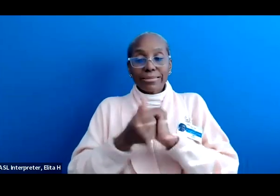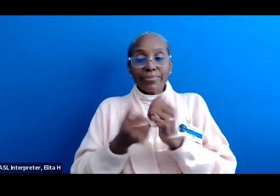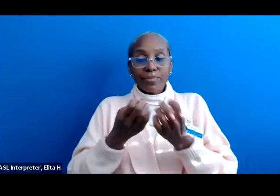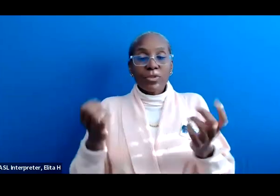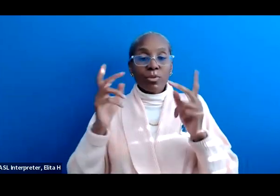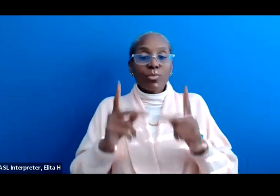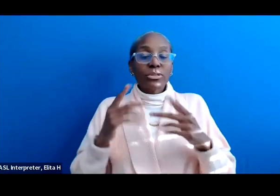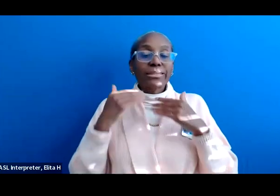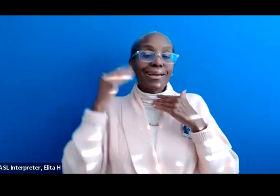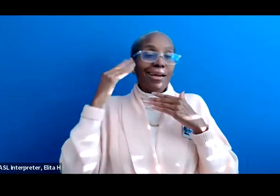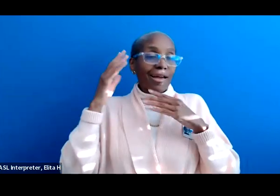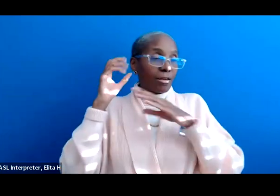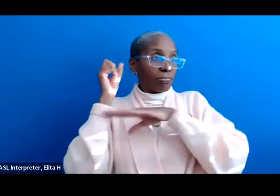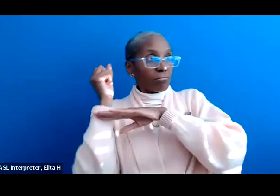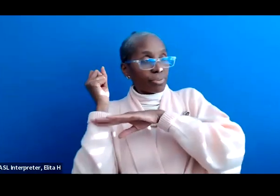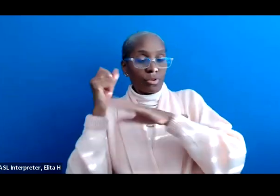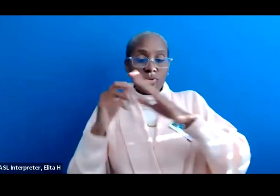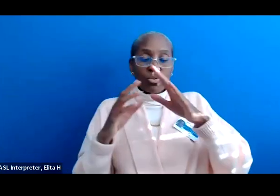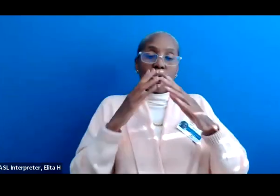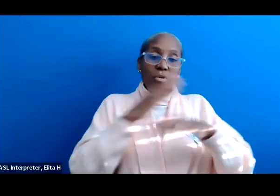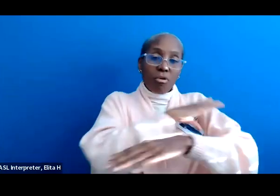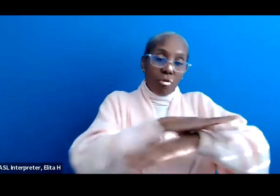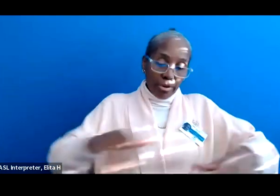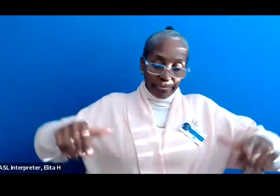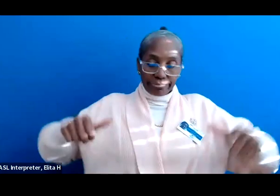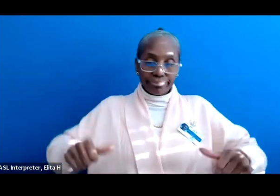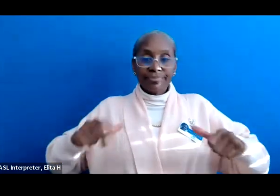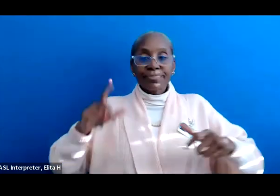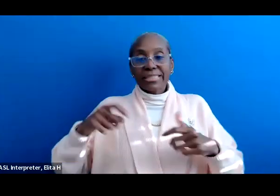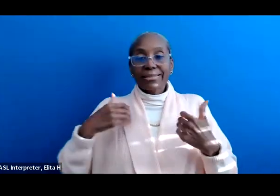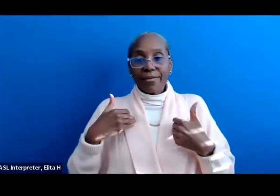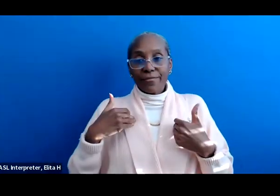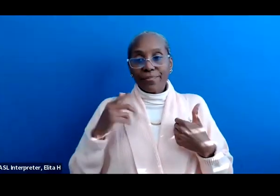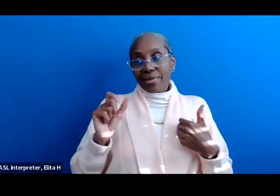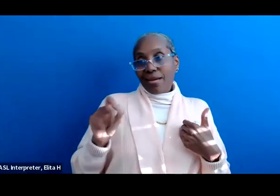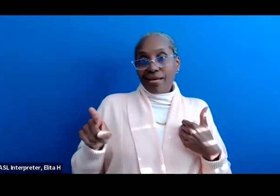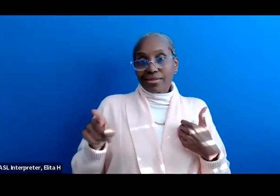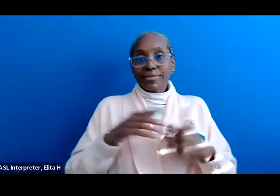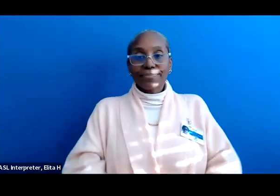need a head rest, if they need arm rest, you need to ask for that with